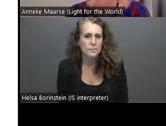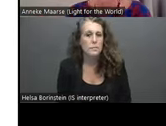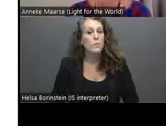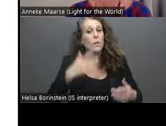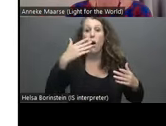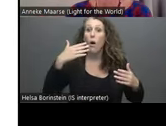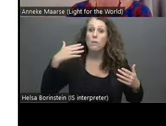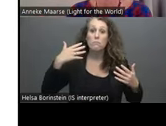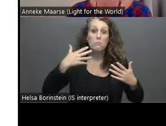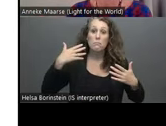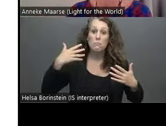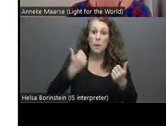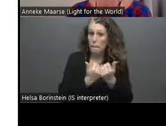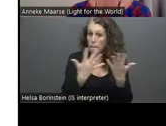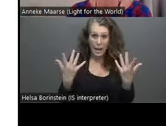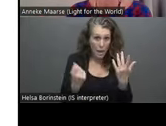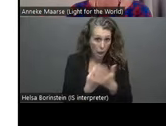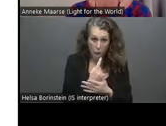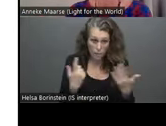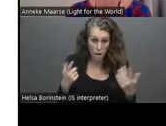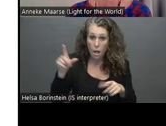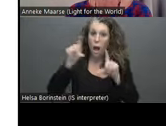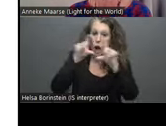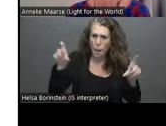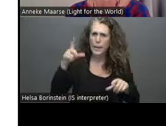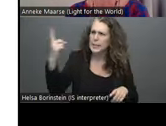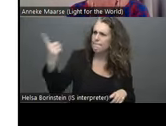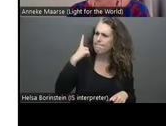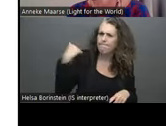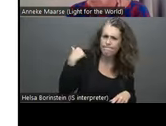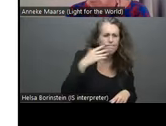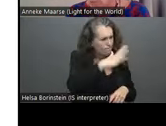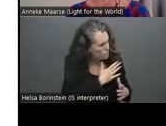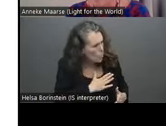that the company would like to hire get more people with disabilities on board.